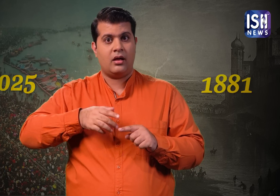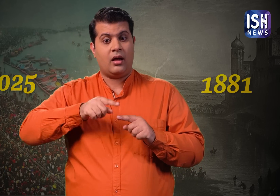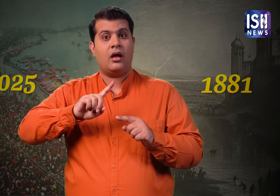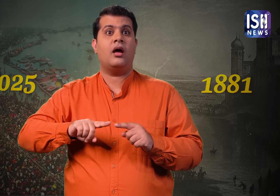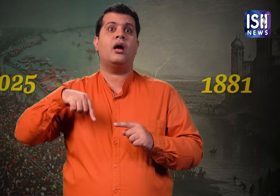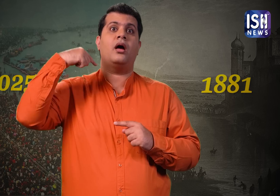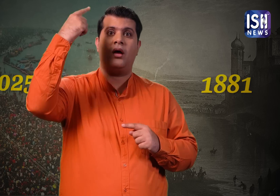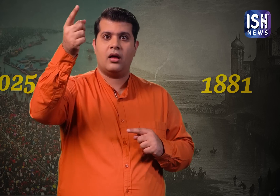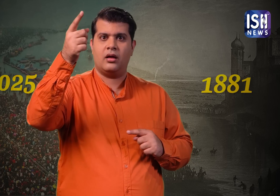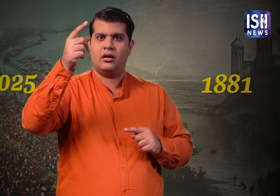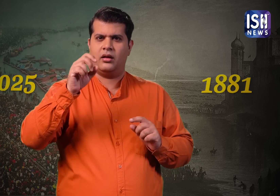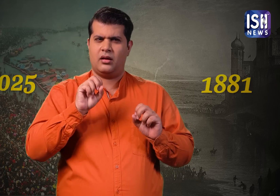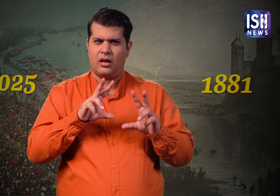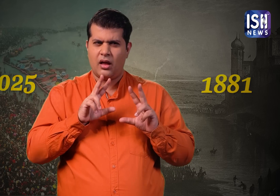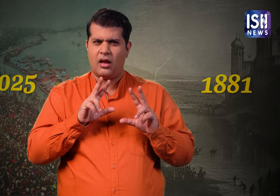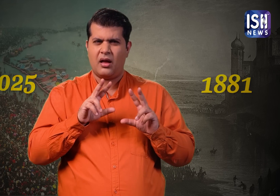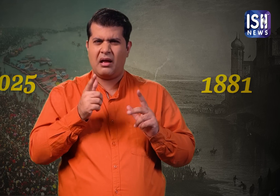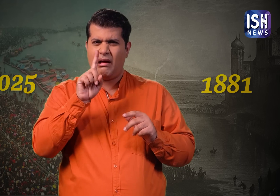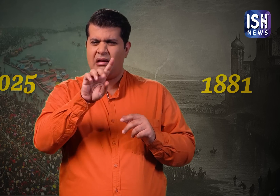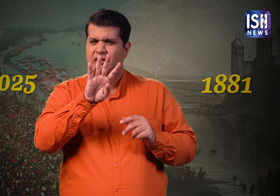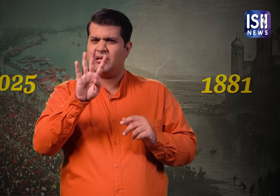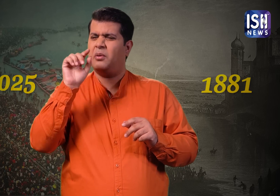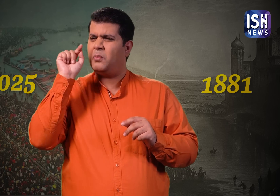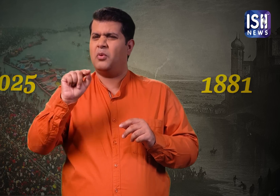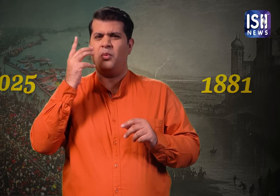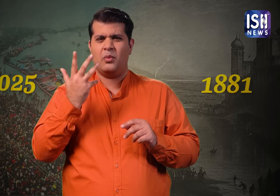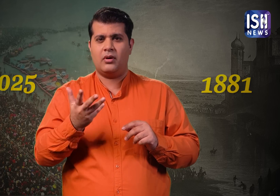It will next be held after 144 years. But why once in 144 years?